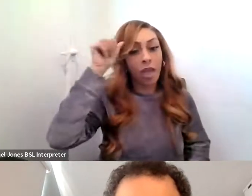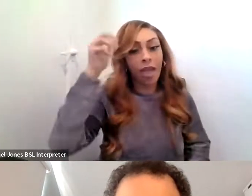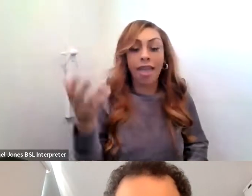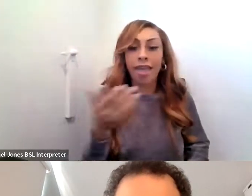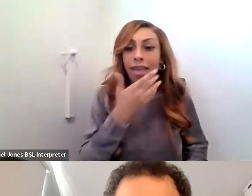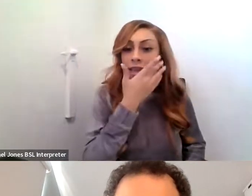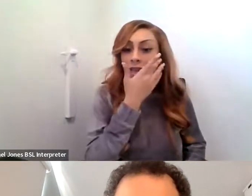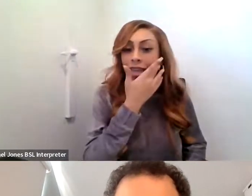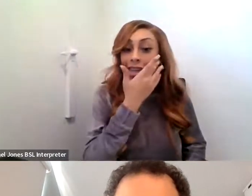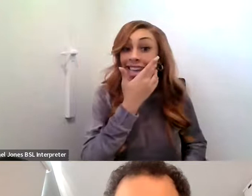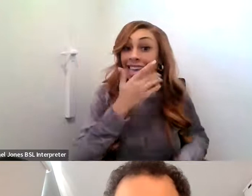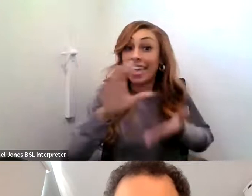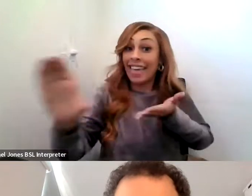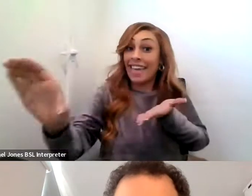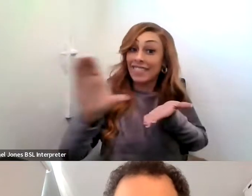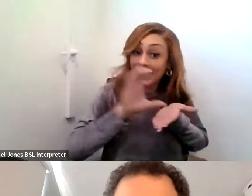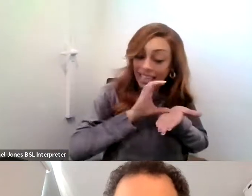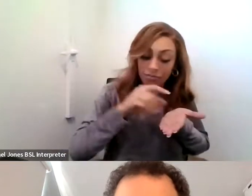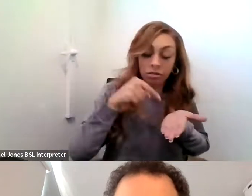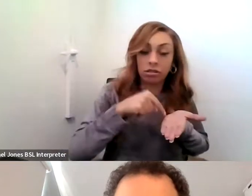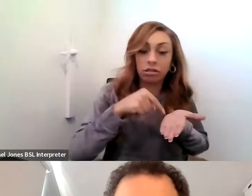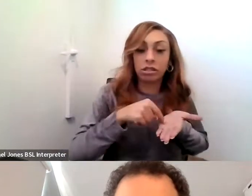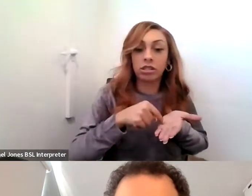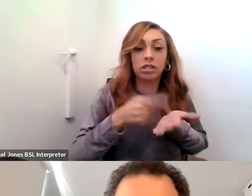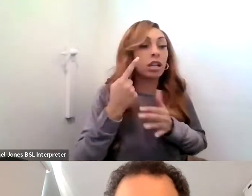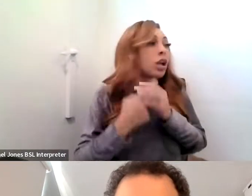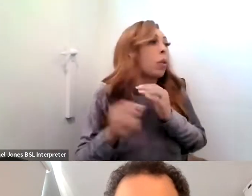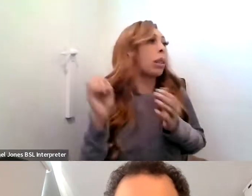An investment should not just be to put something out,